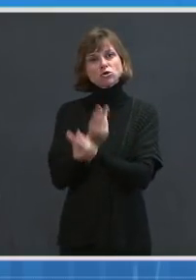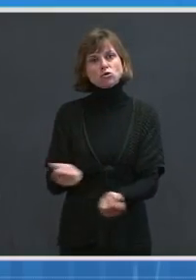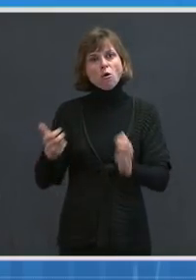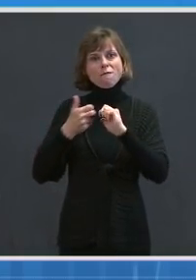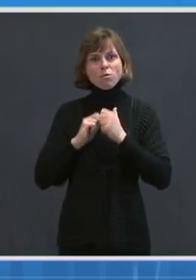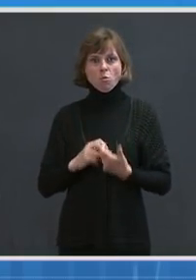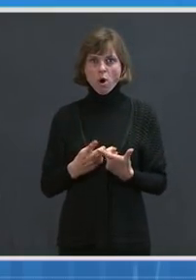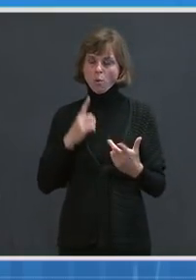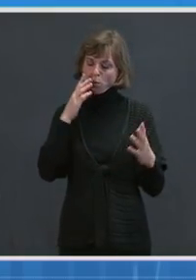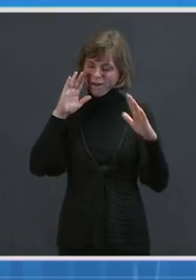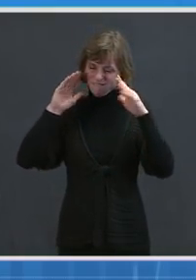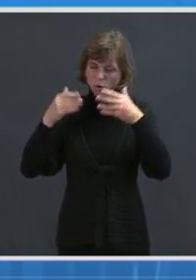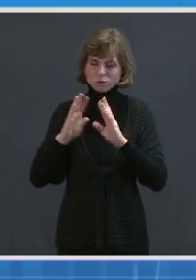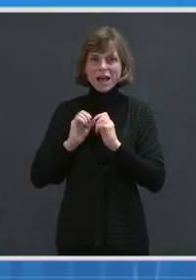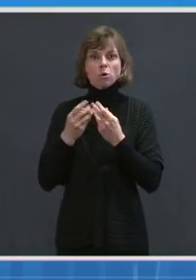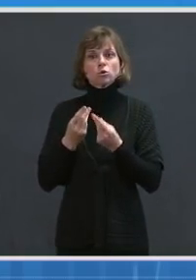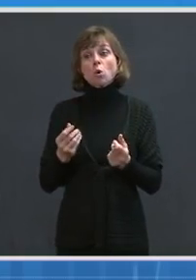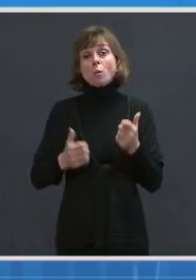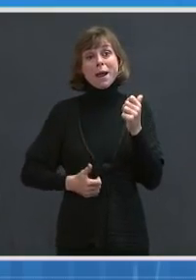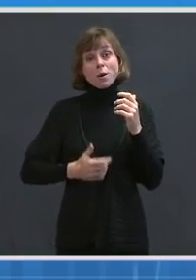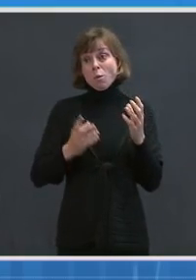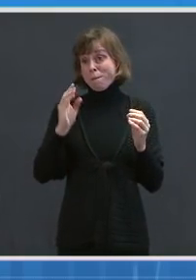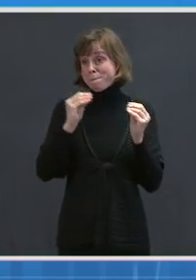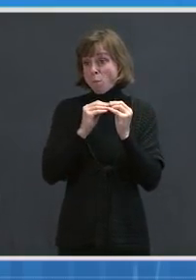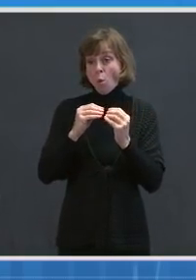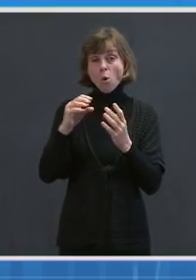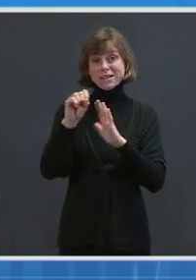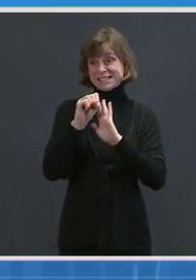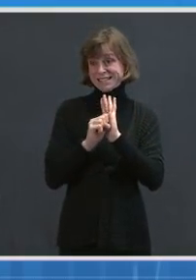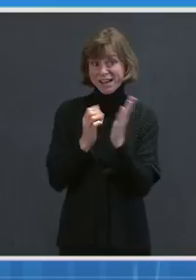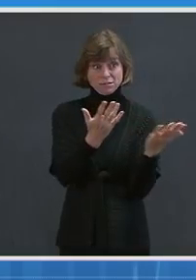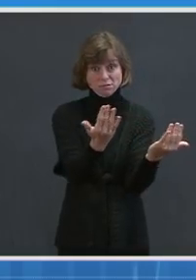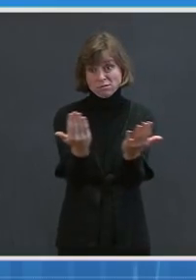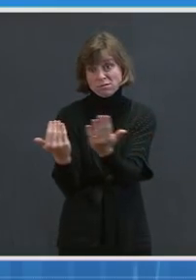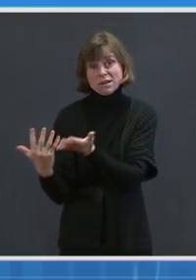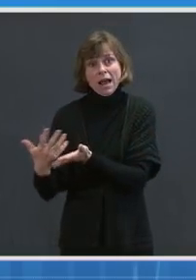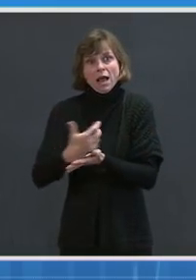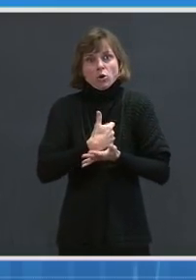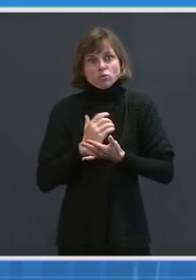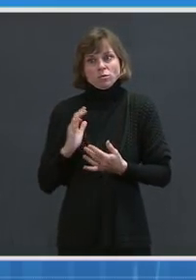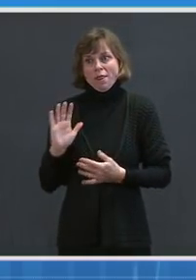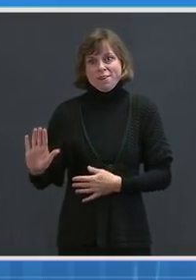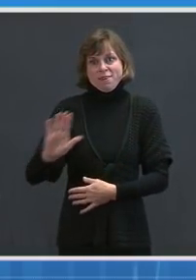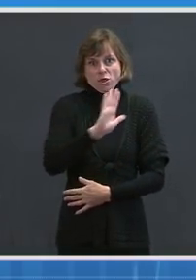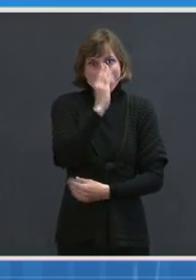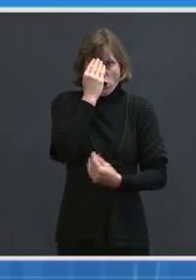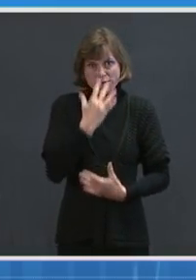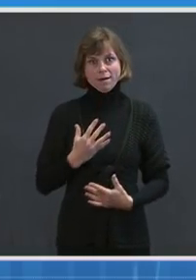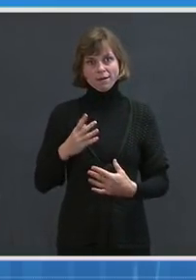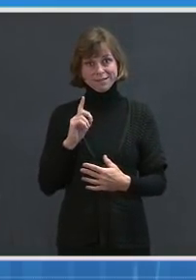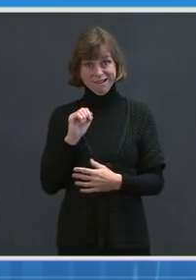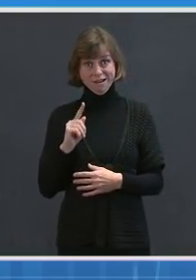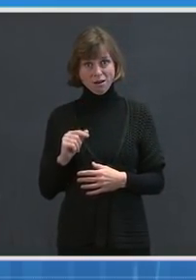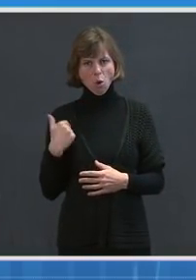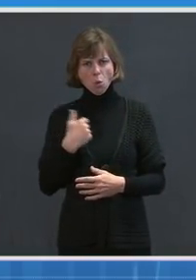So we need more states to be contributing data to this effort. We are committed to trying to solve it. It doesn't mean it's easy,